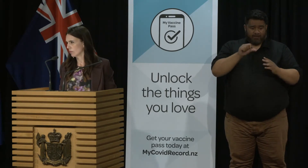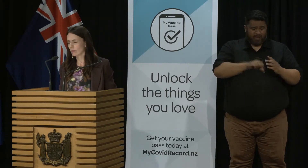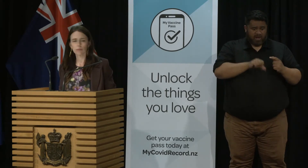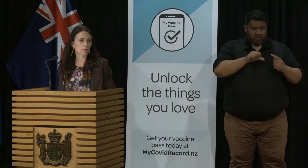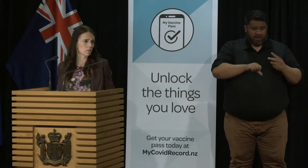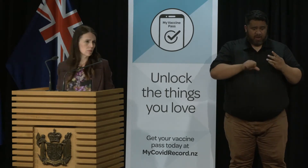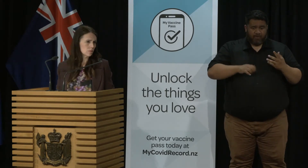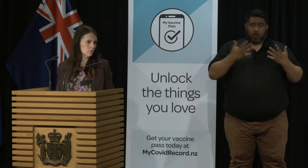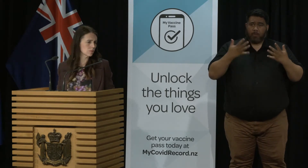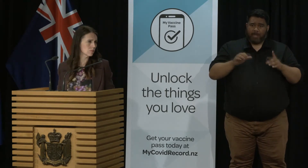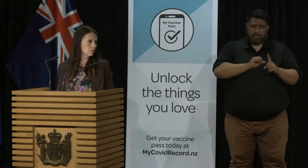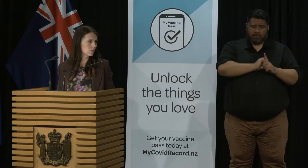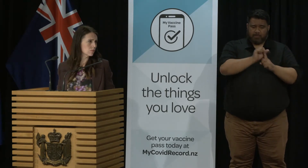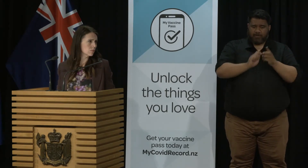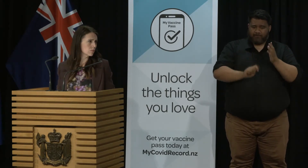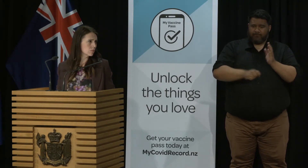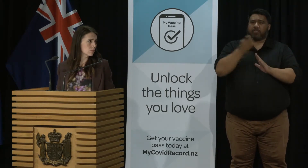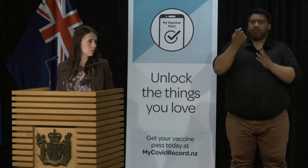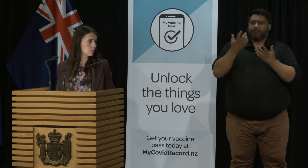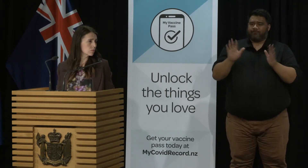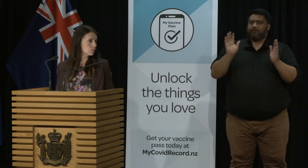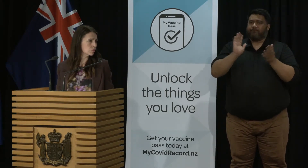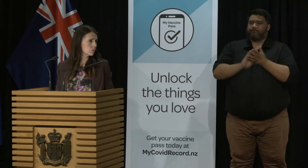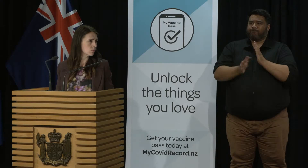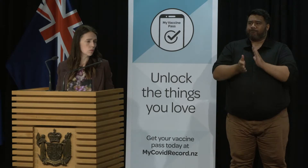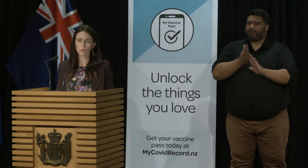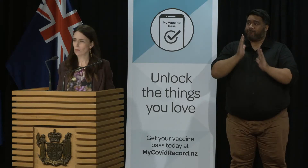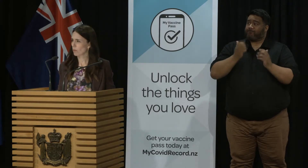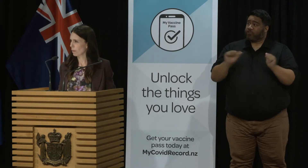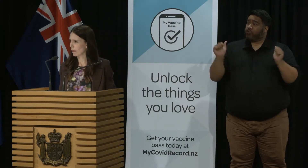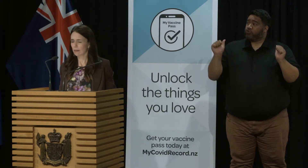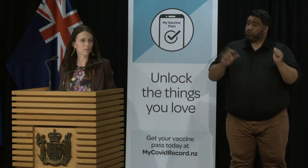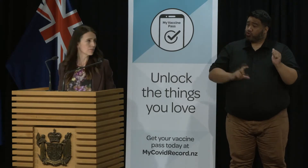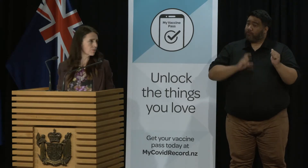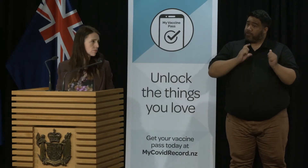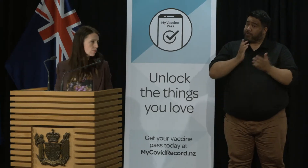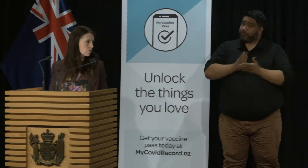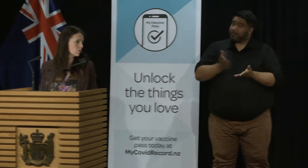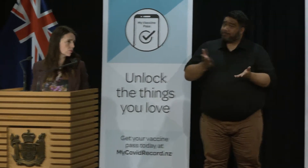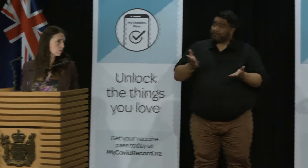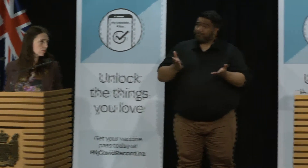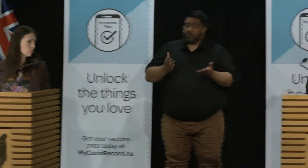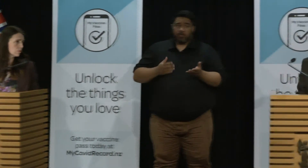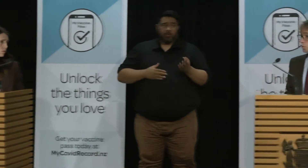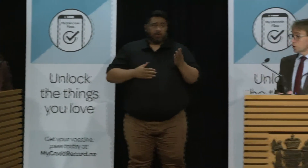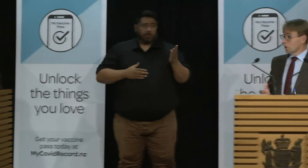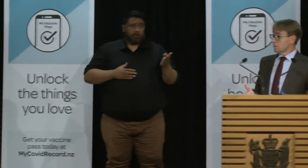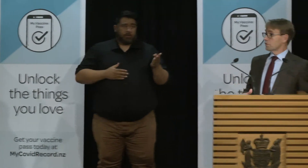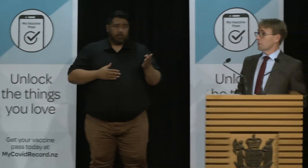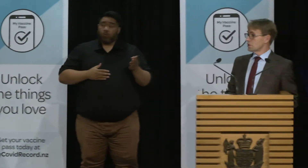there won't be any more potentially death and that the